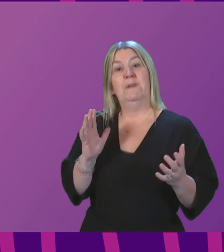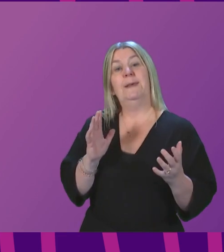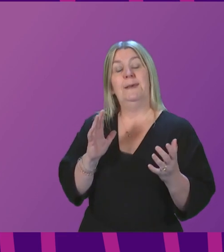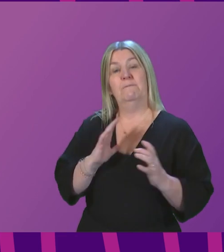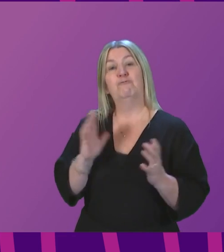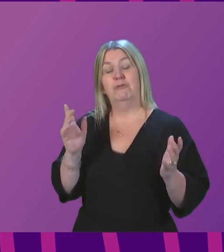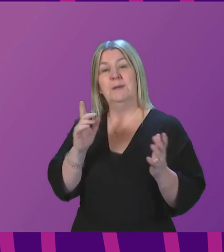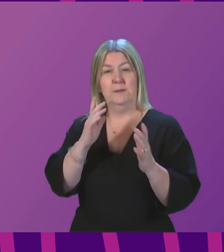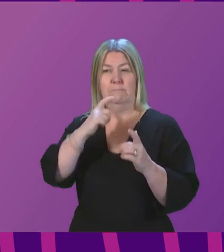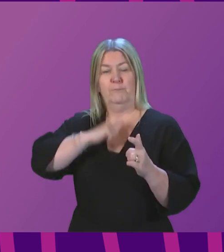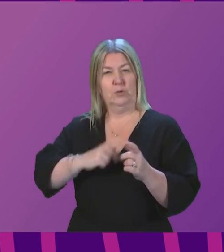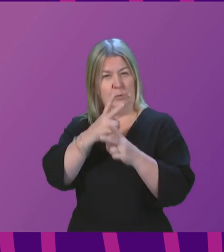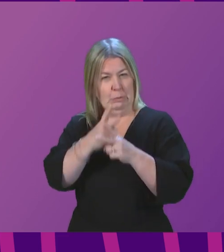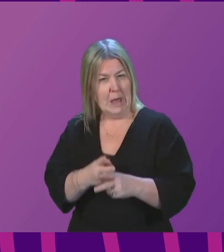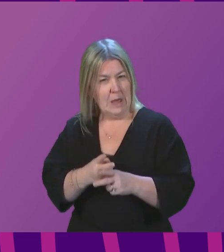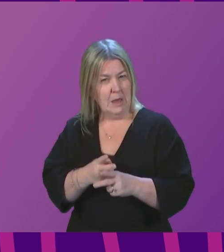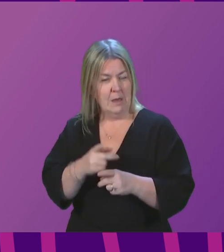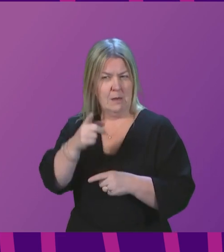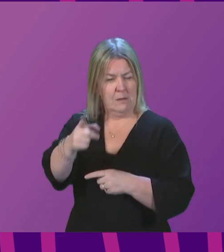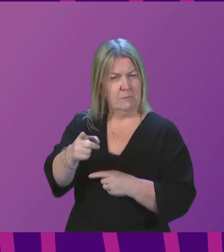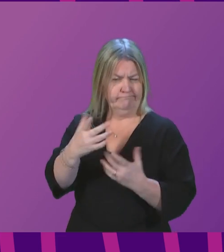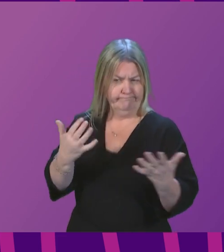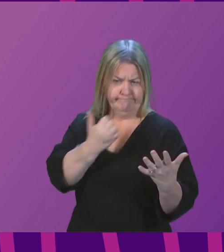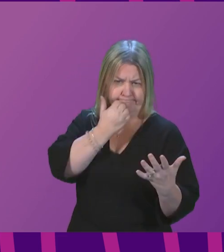on the number of people who have now received such care.